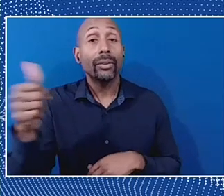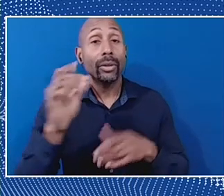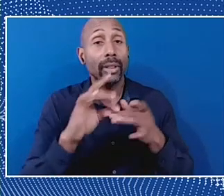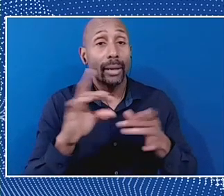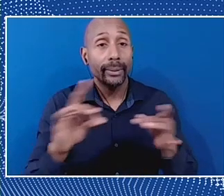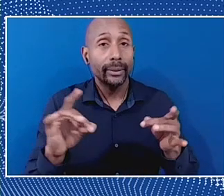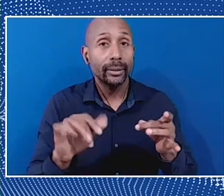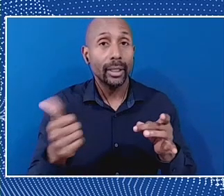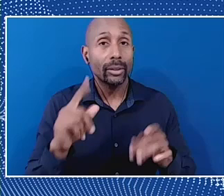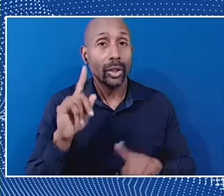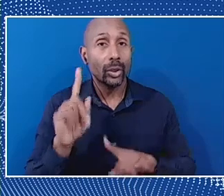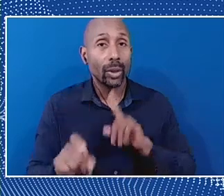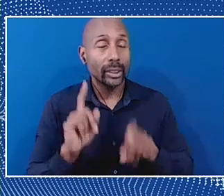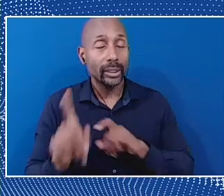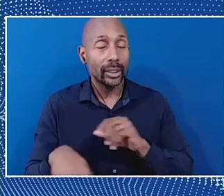regarding paragraph D?